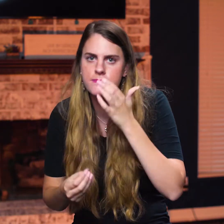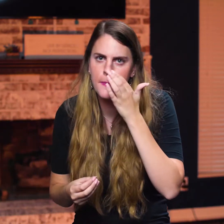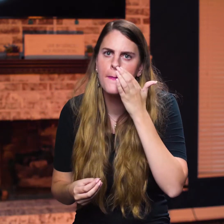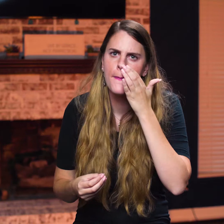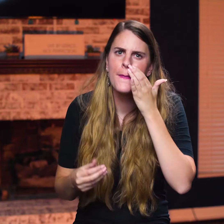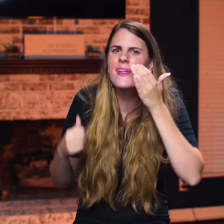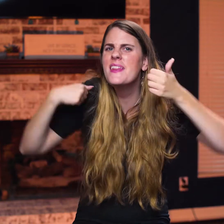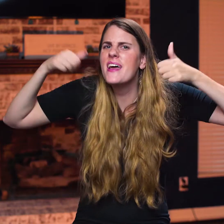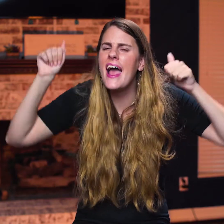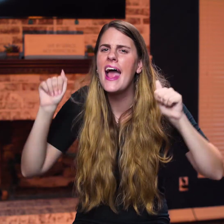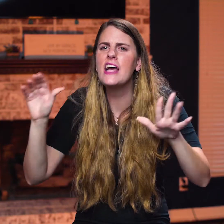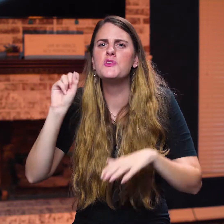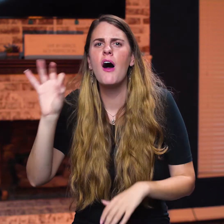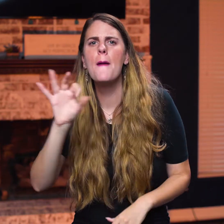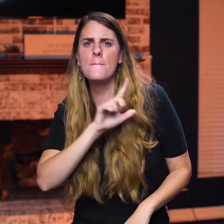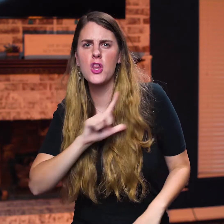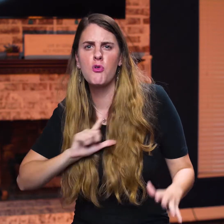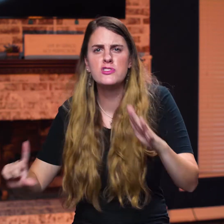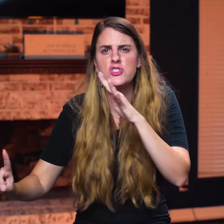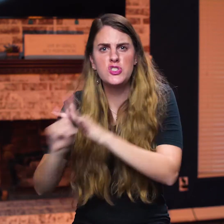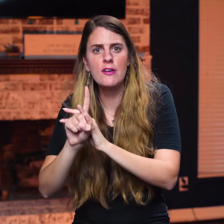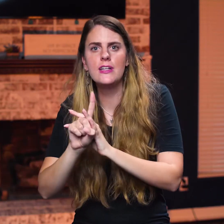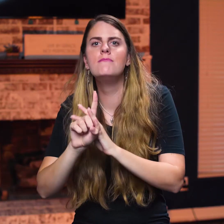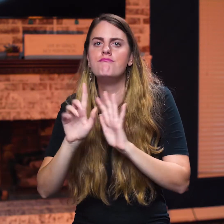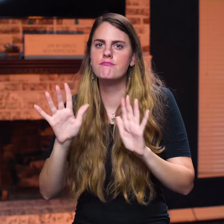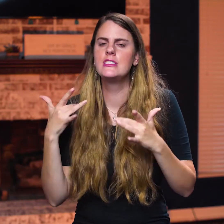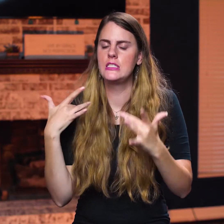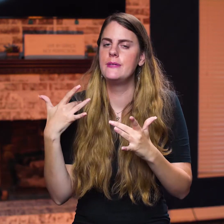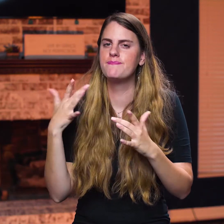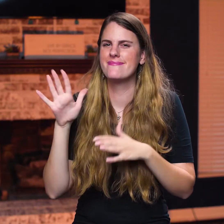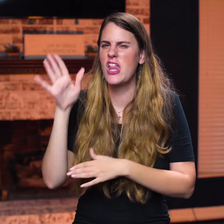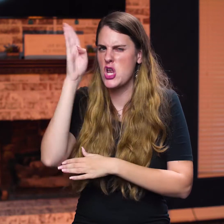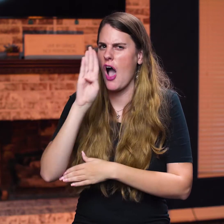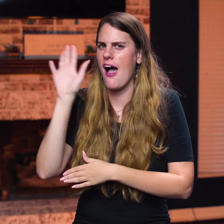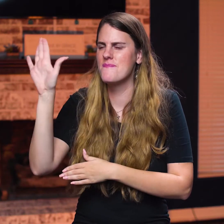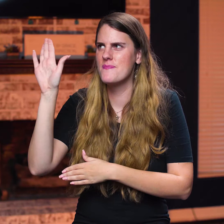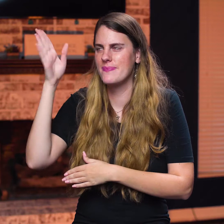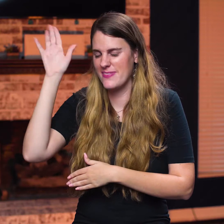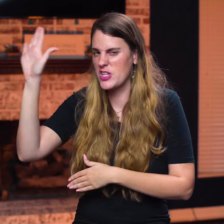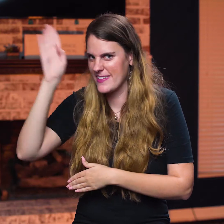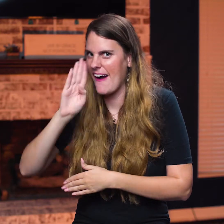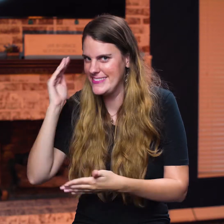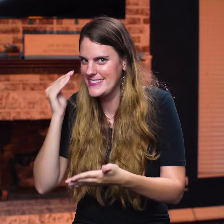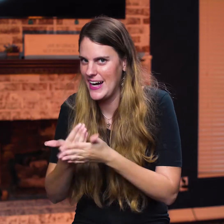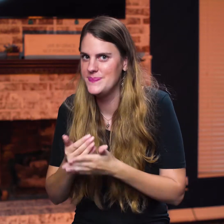The Angel of the Lord shows up (likely God the Son).